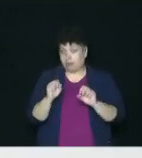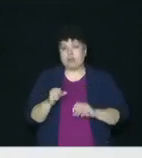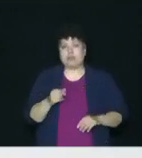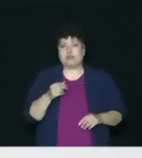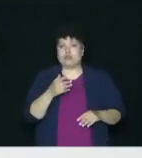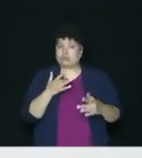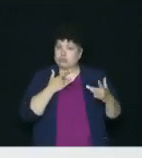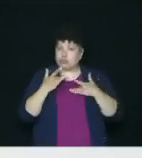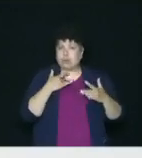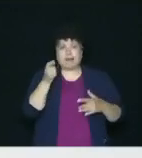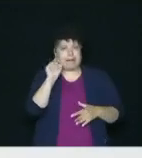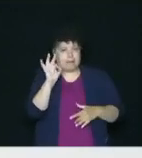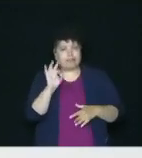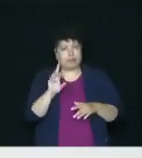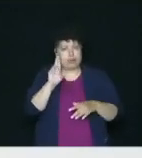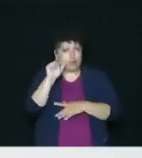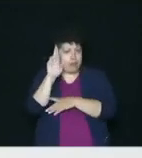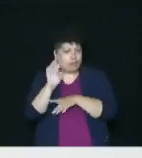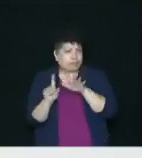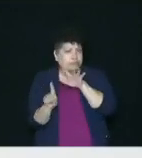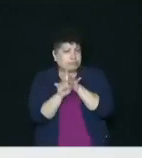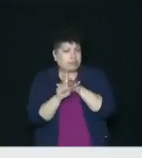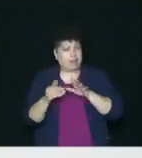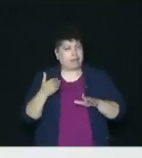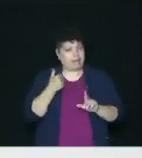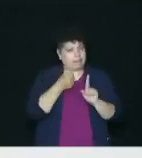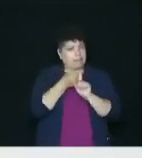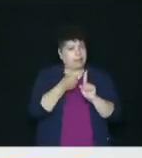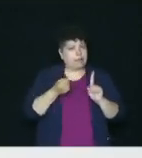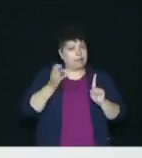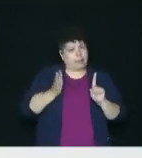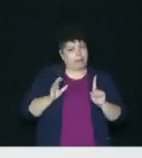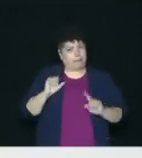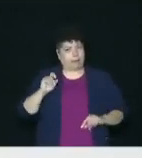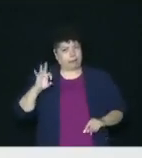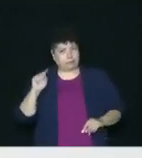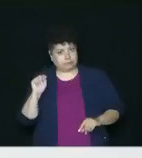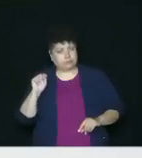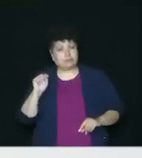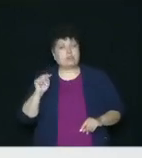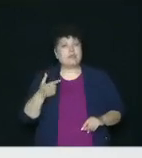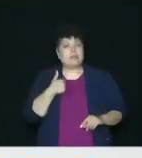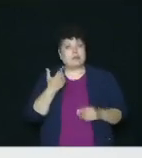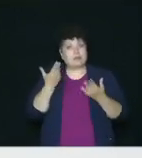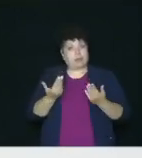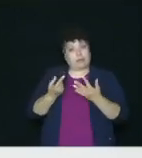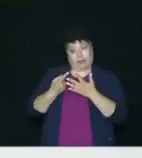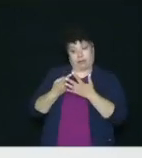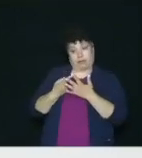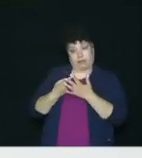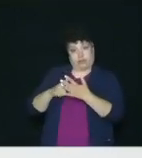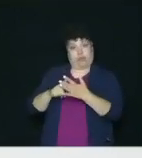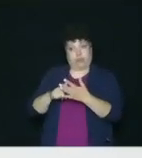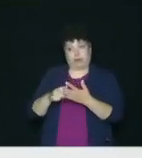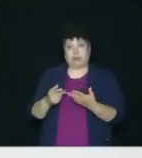VACCINE IS SAFE.